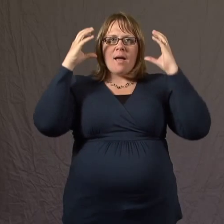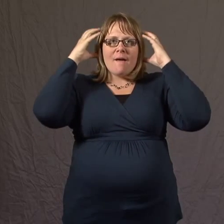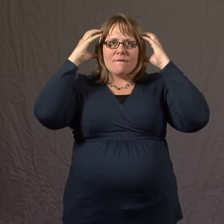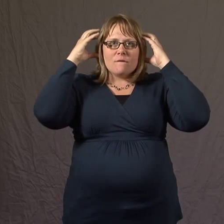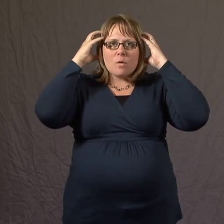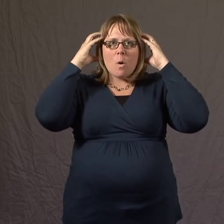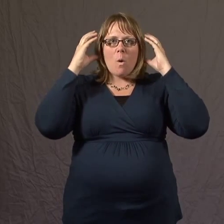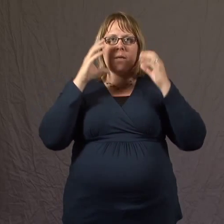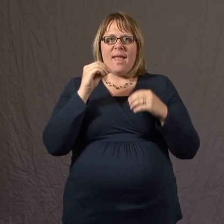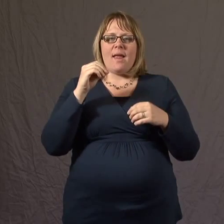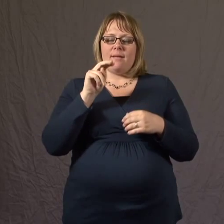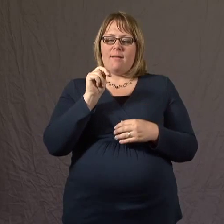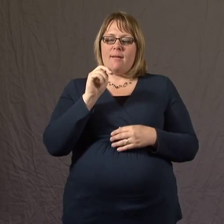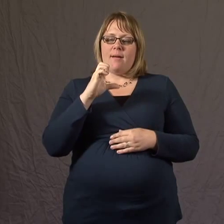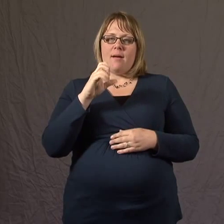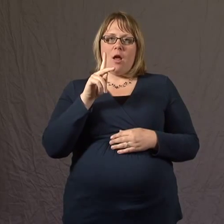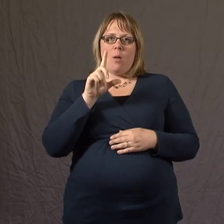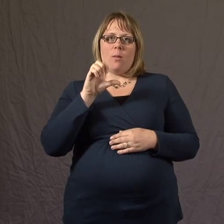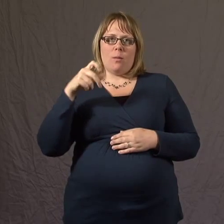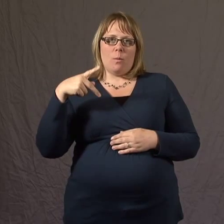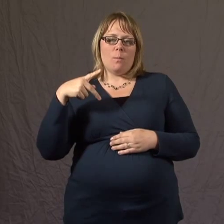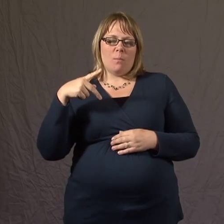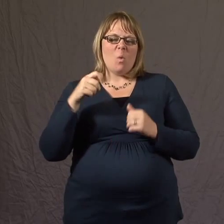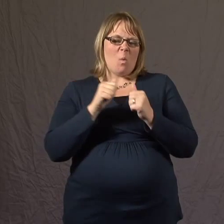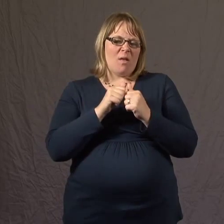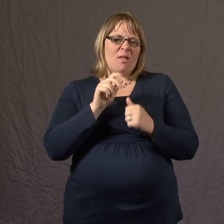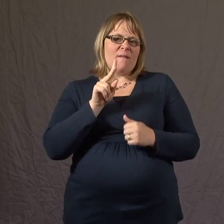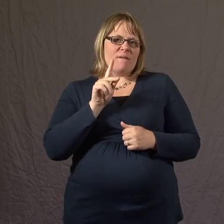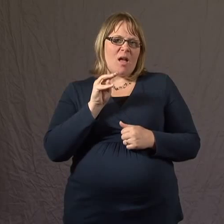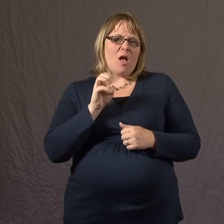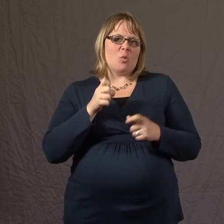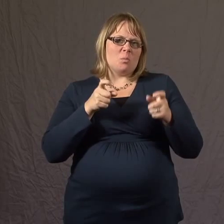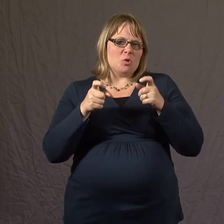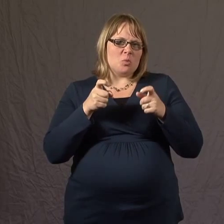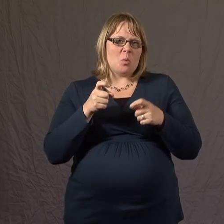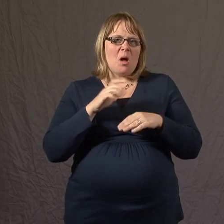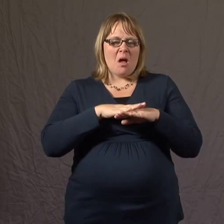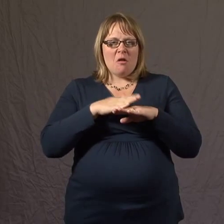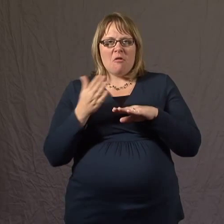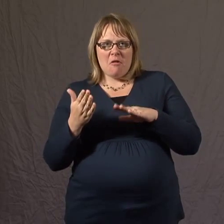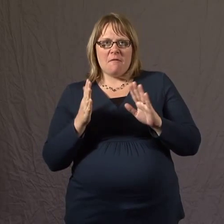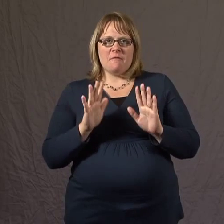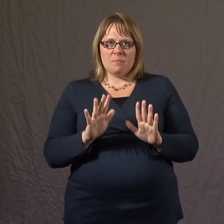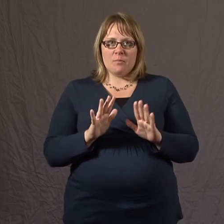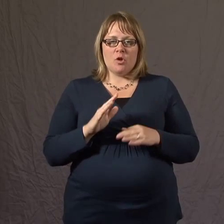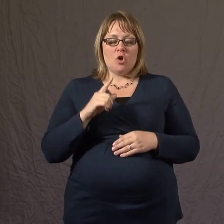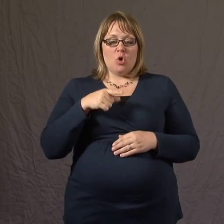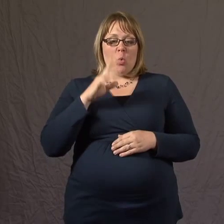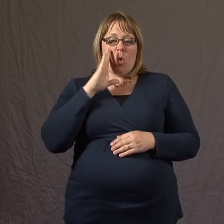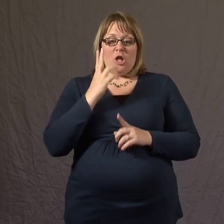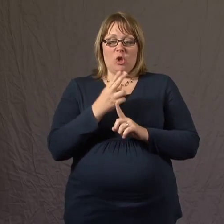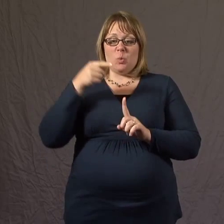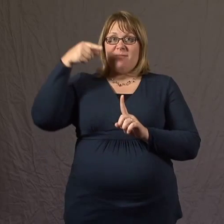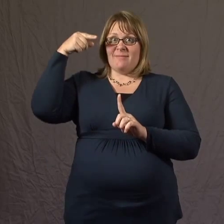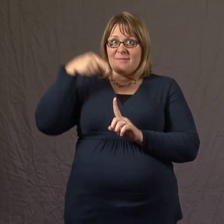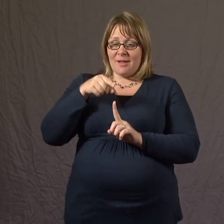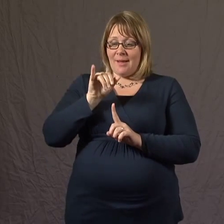The induction receiver will also have a jack for the headset and for the neckloop with